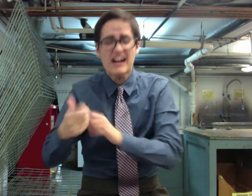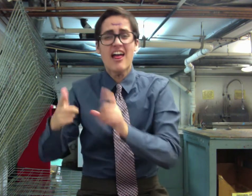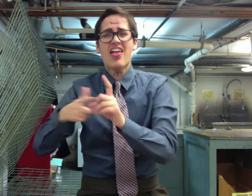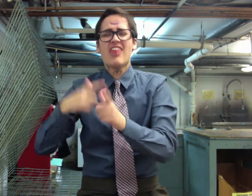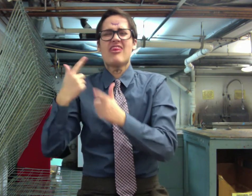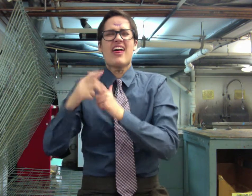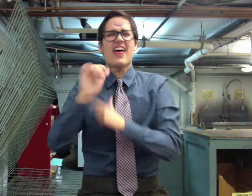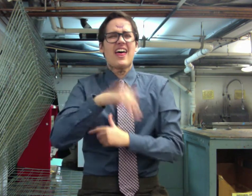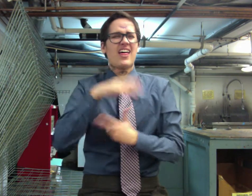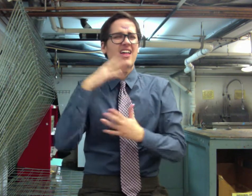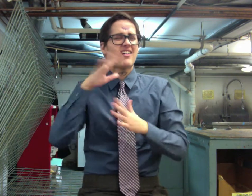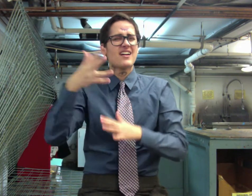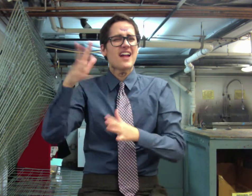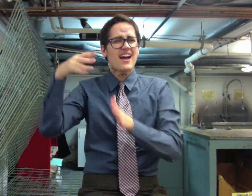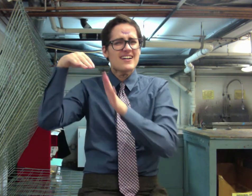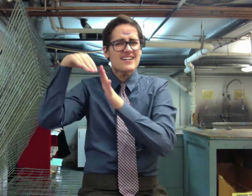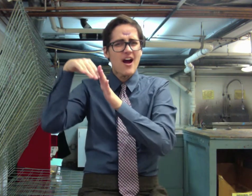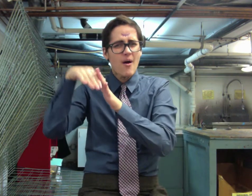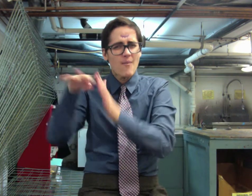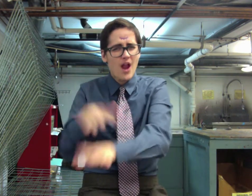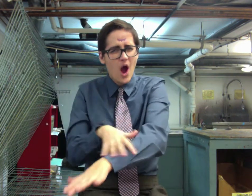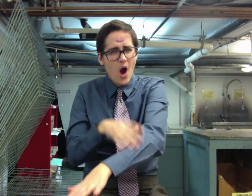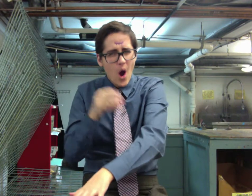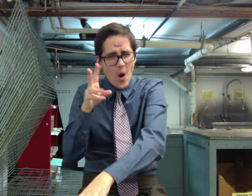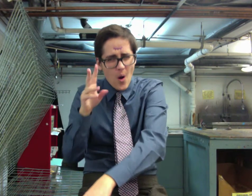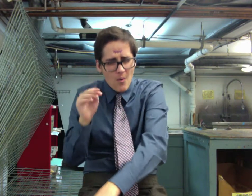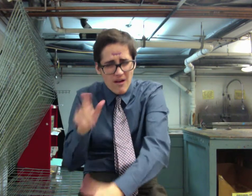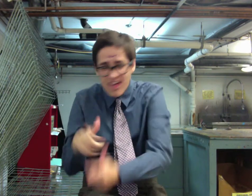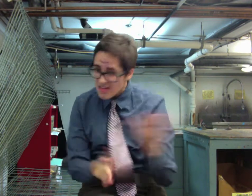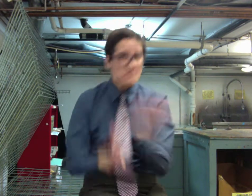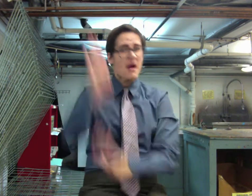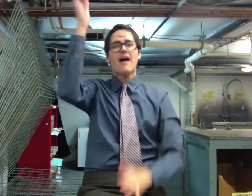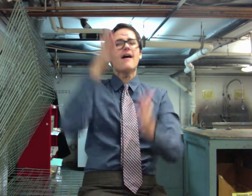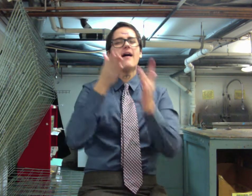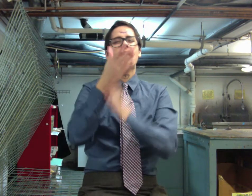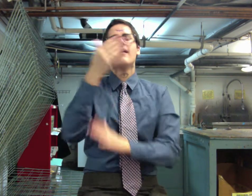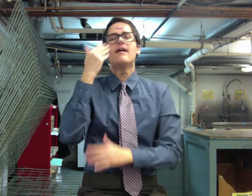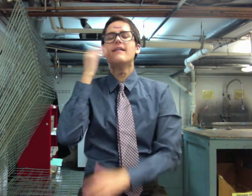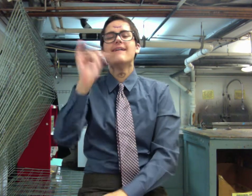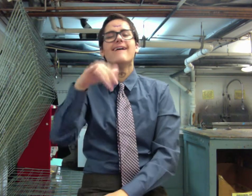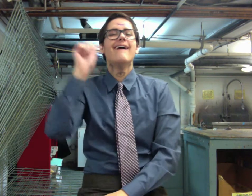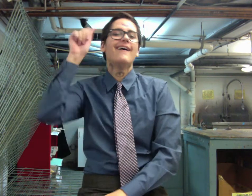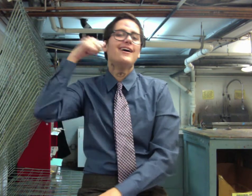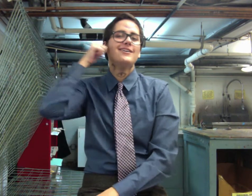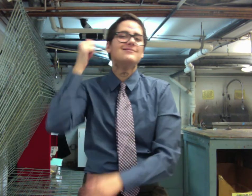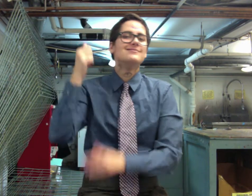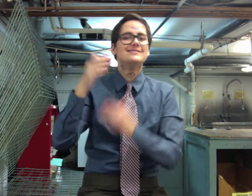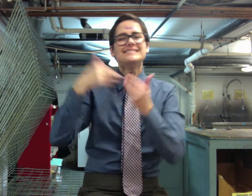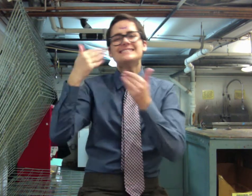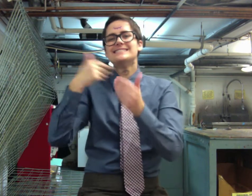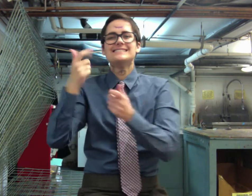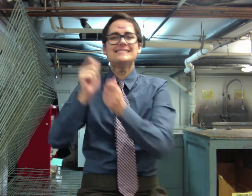and then kind of slowed down and amped up through some kind of open-source,